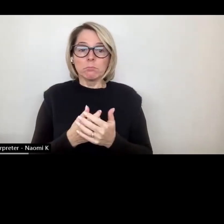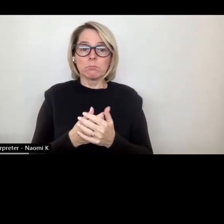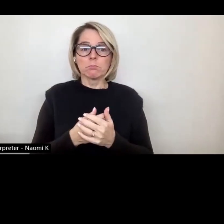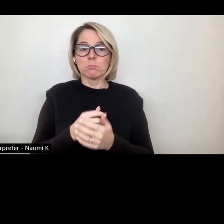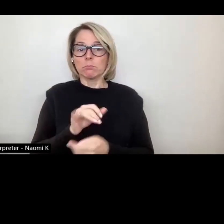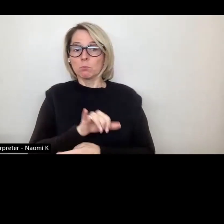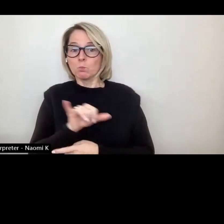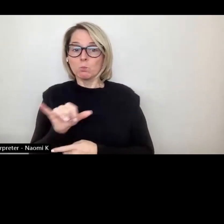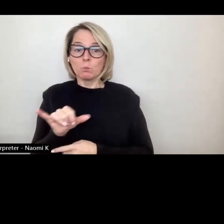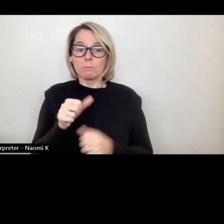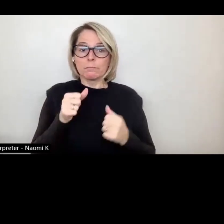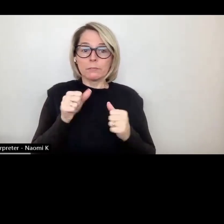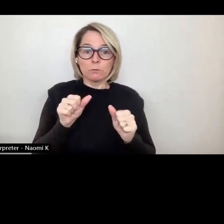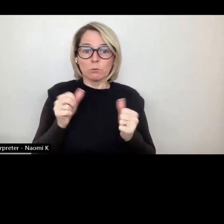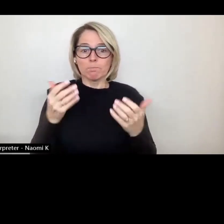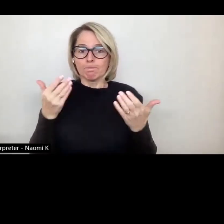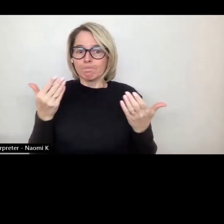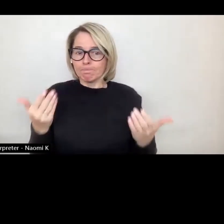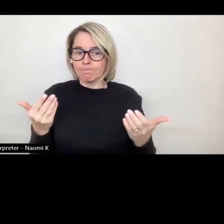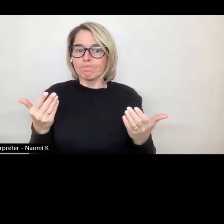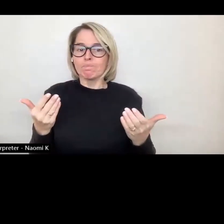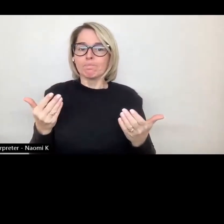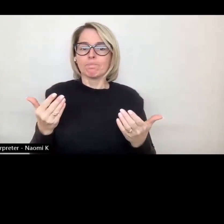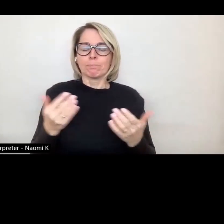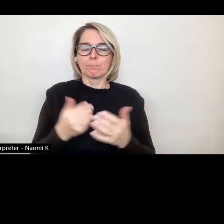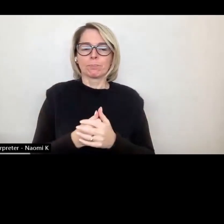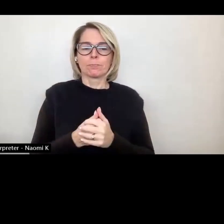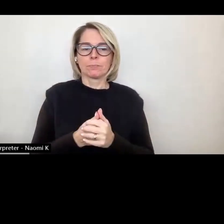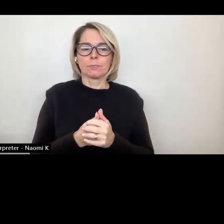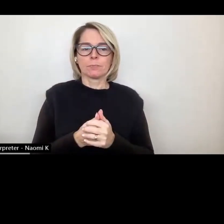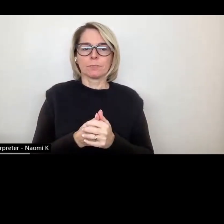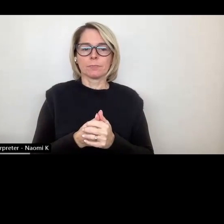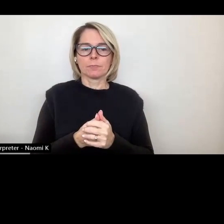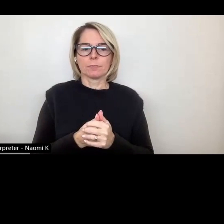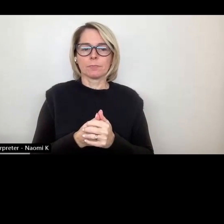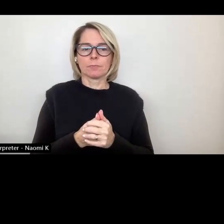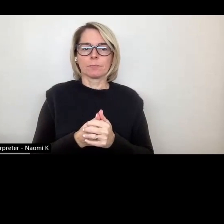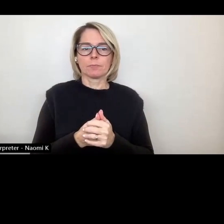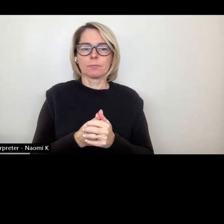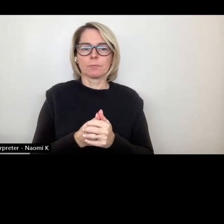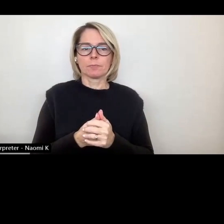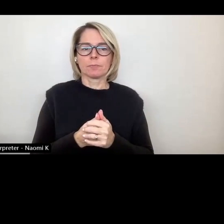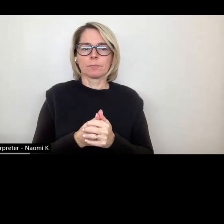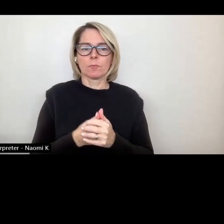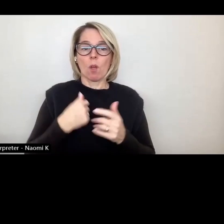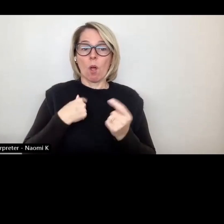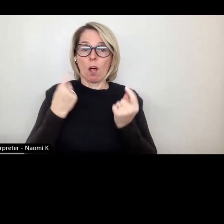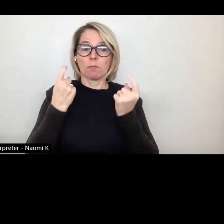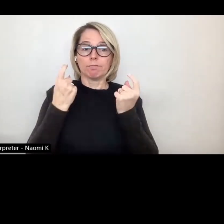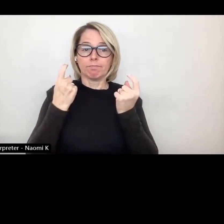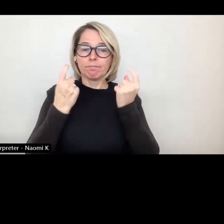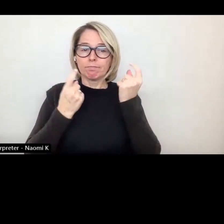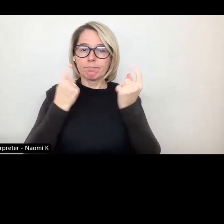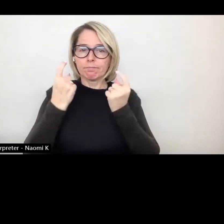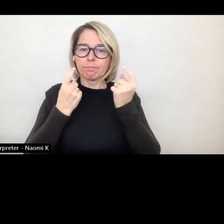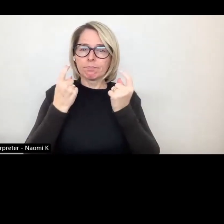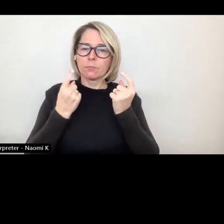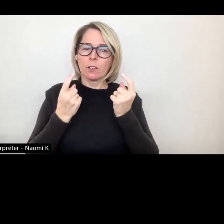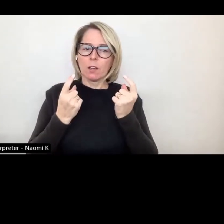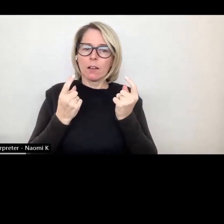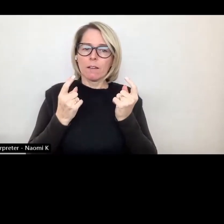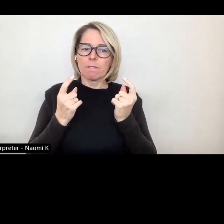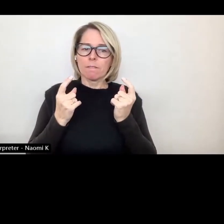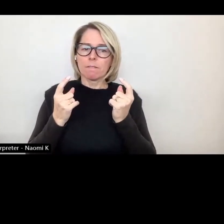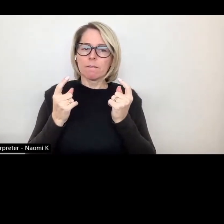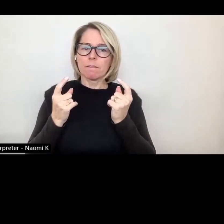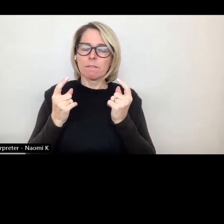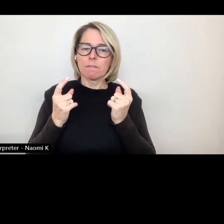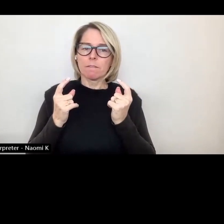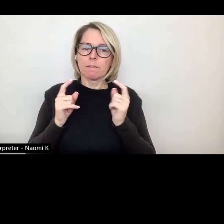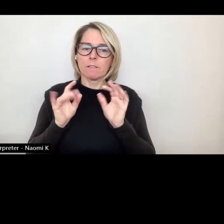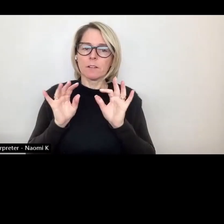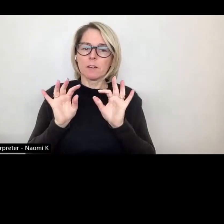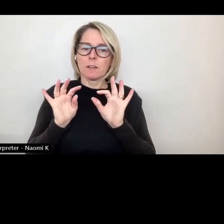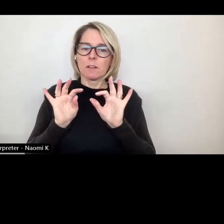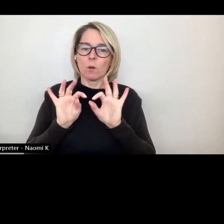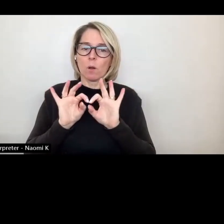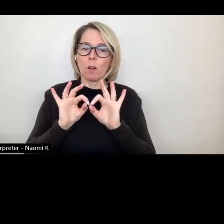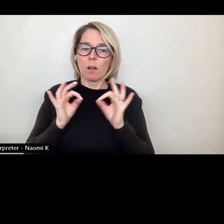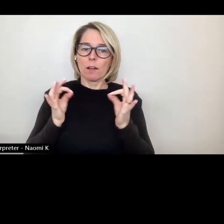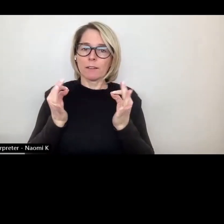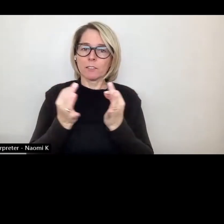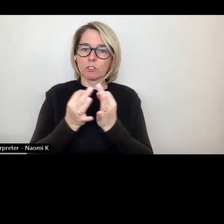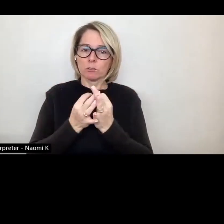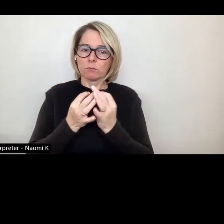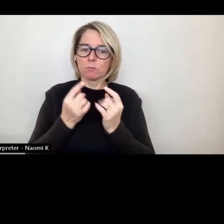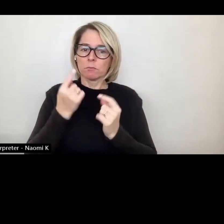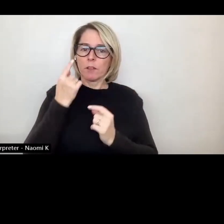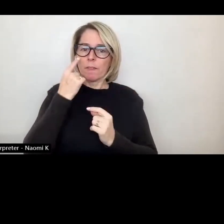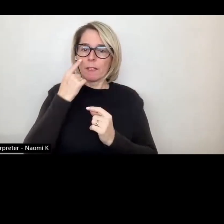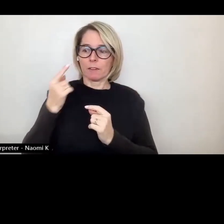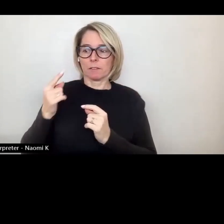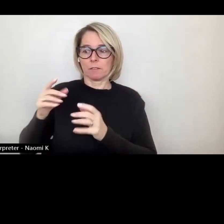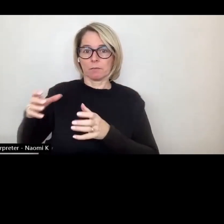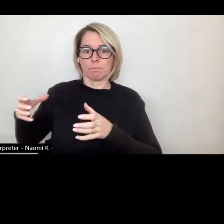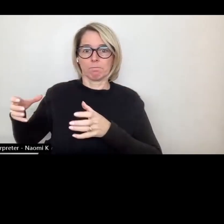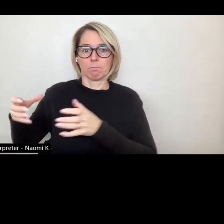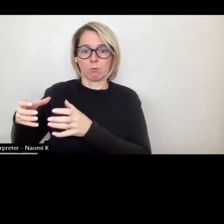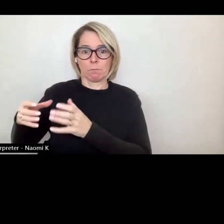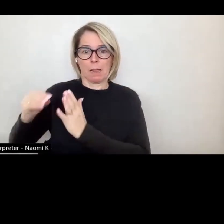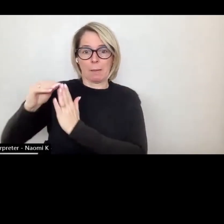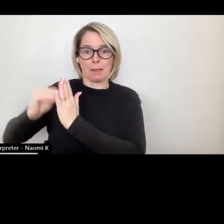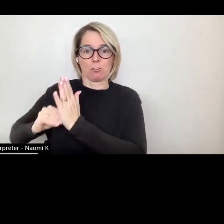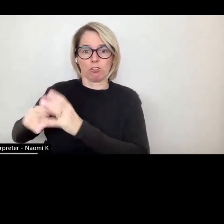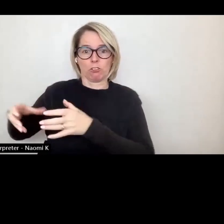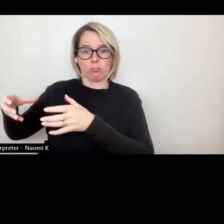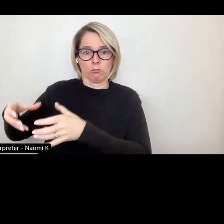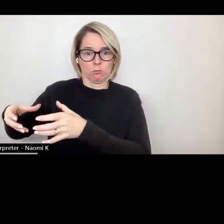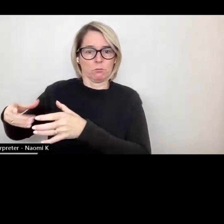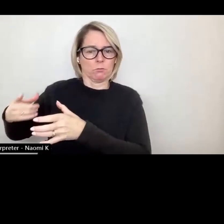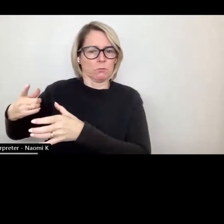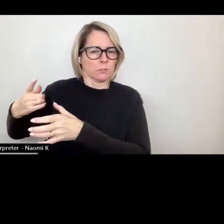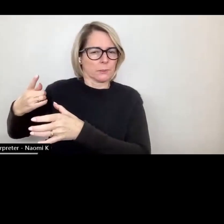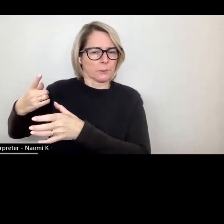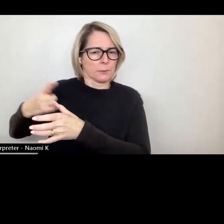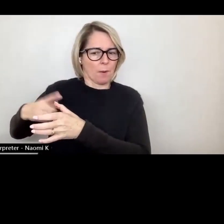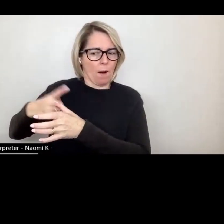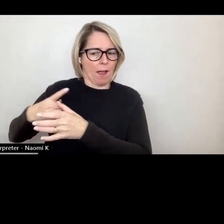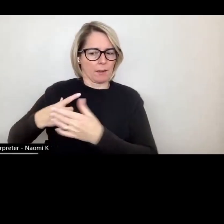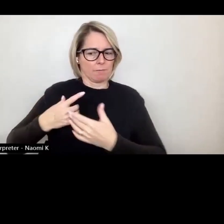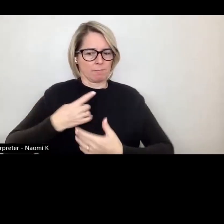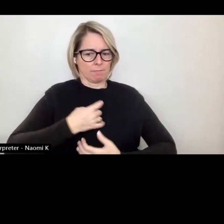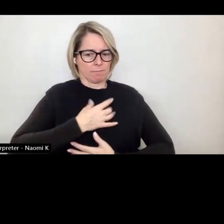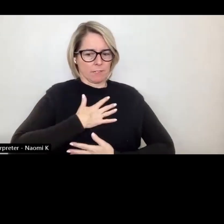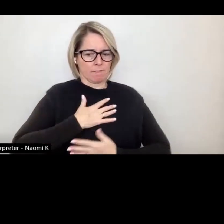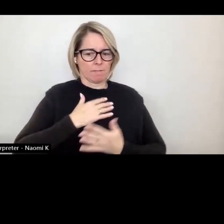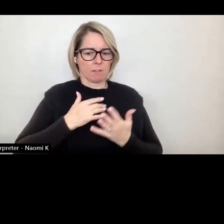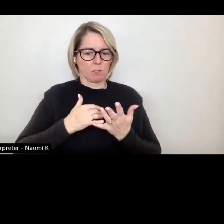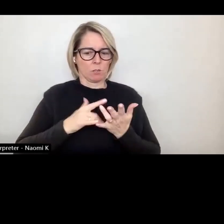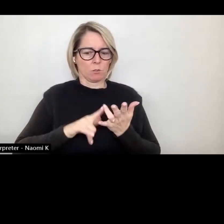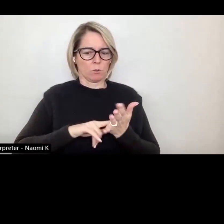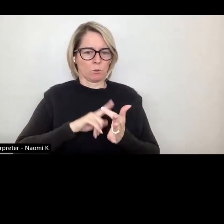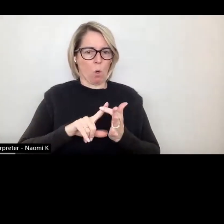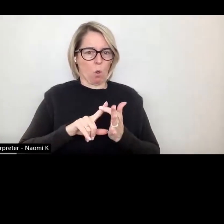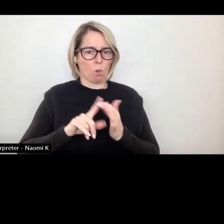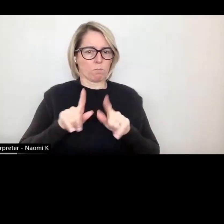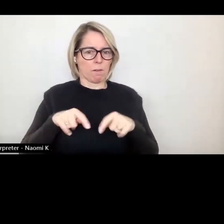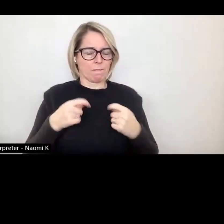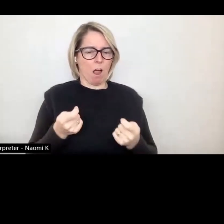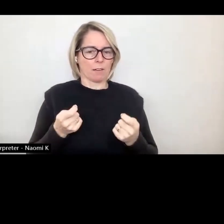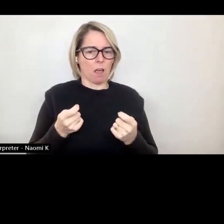It just, I mean, I would wonder whether an organisation, like have you thought through why you're entering into a consortium if you are also happy to be a sole provider in the service area?